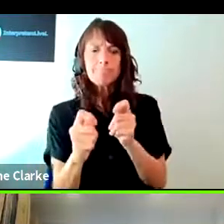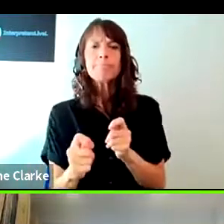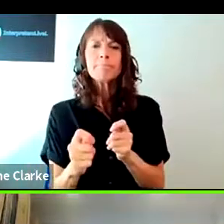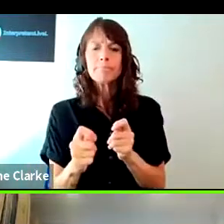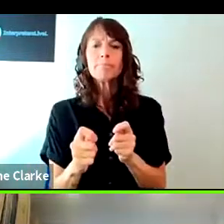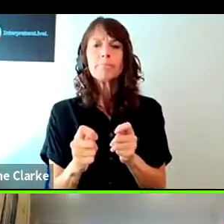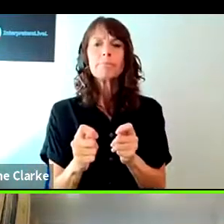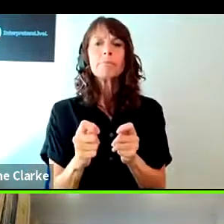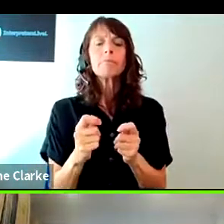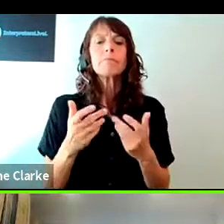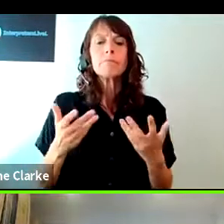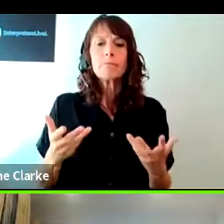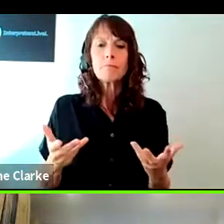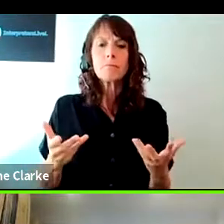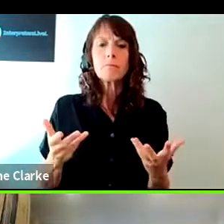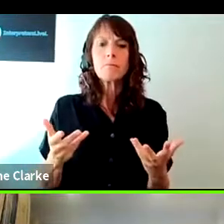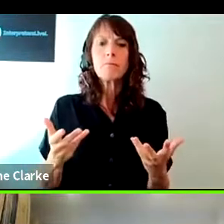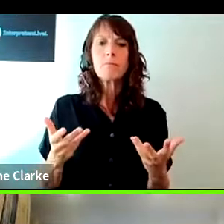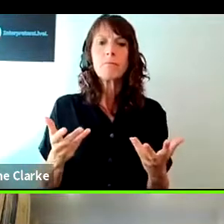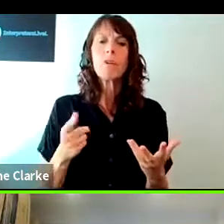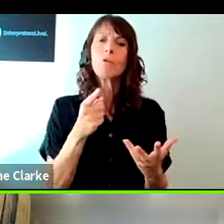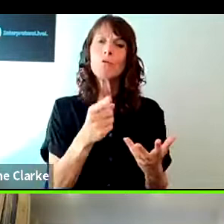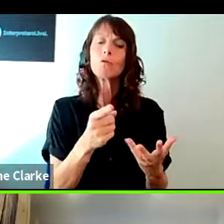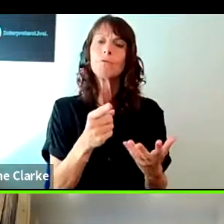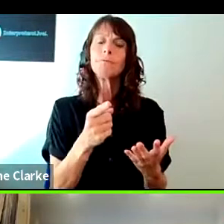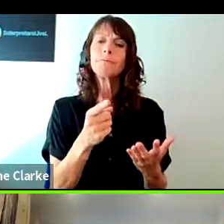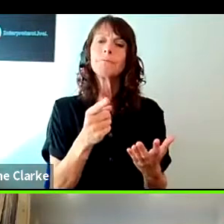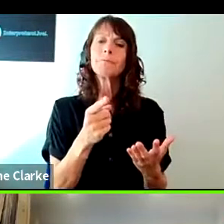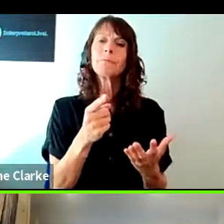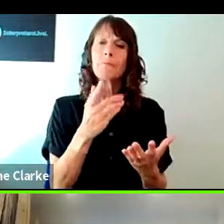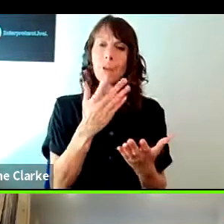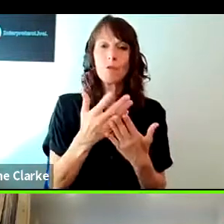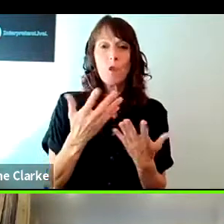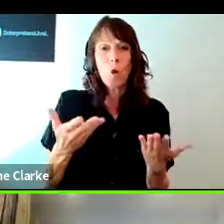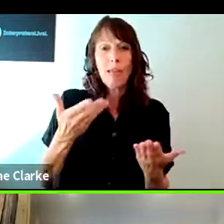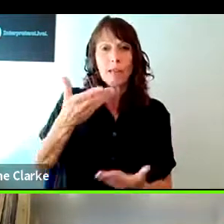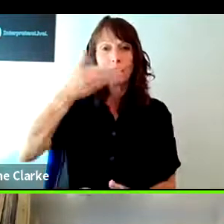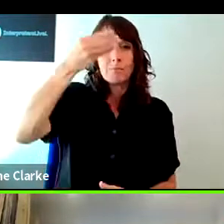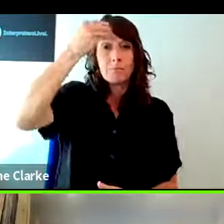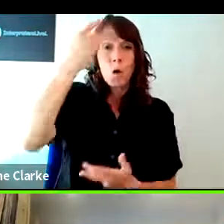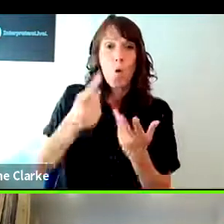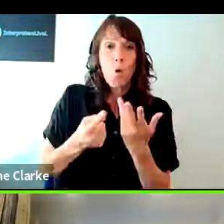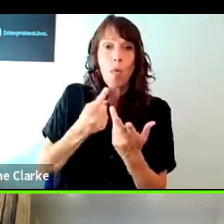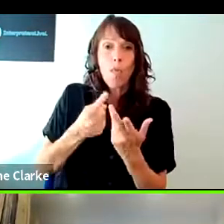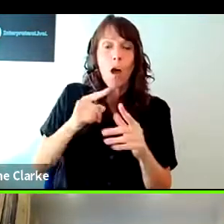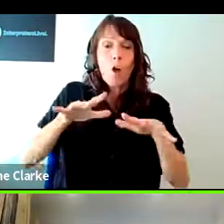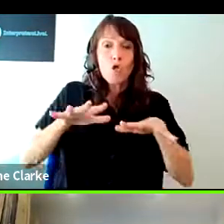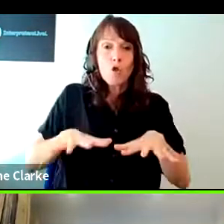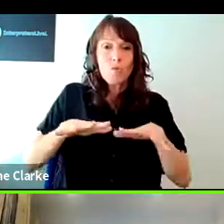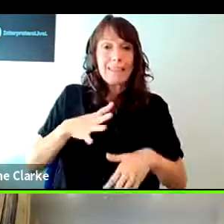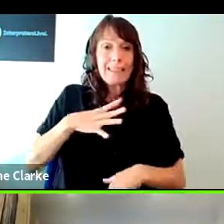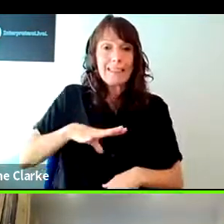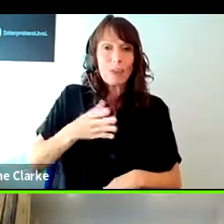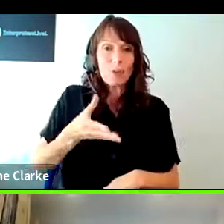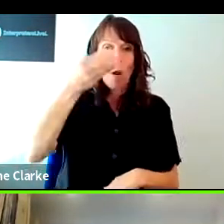So that's really, I think the lesson that other countries needs to learn is give some teeth to